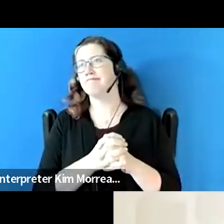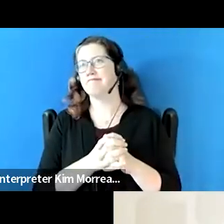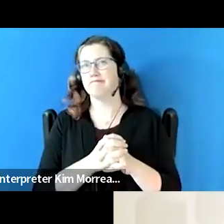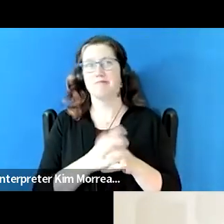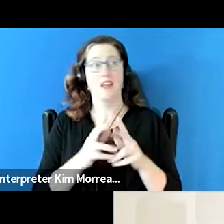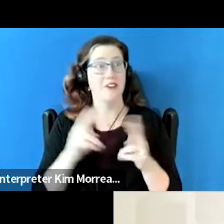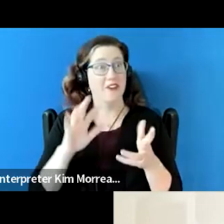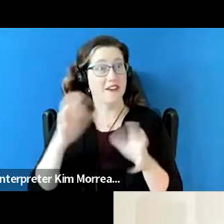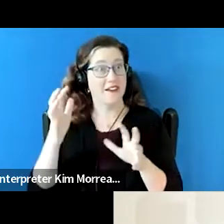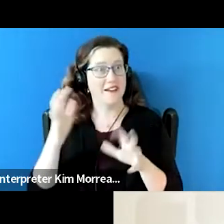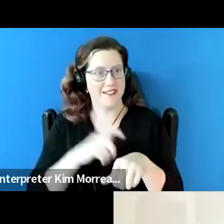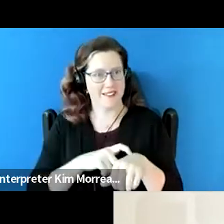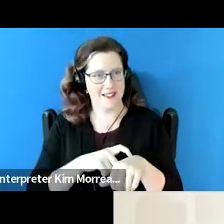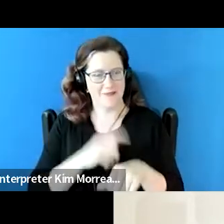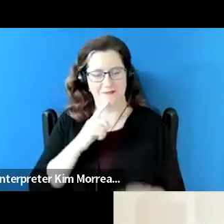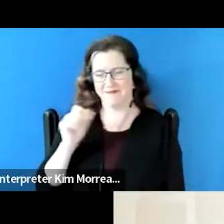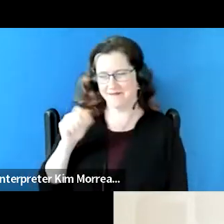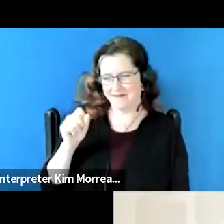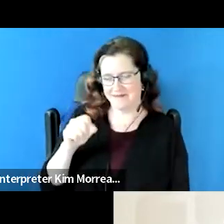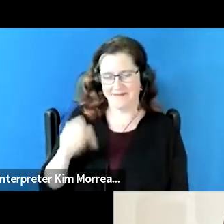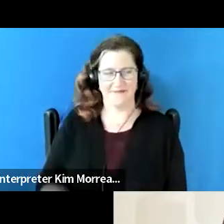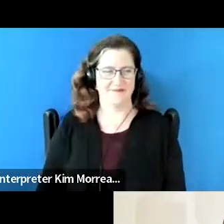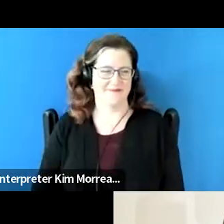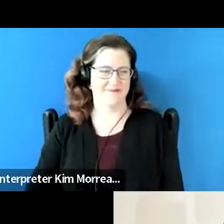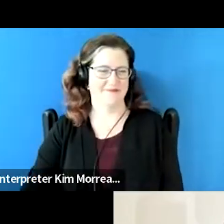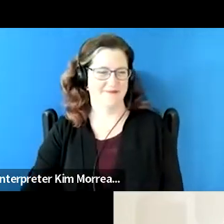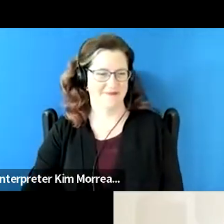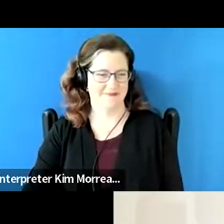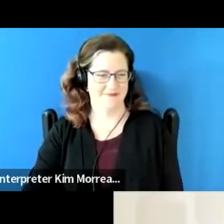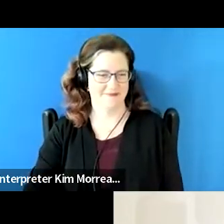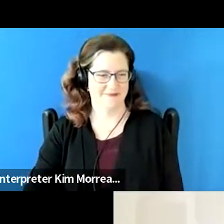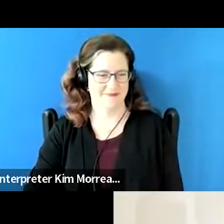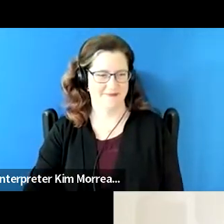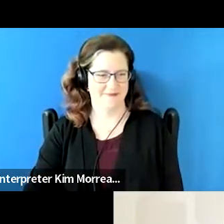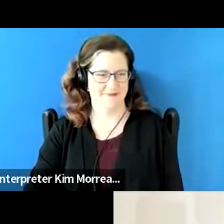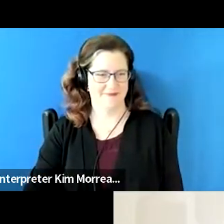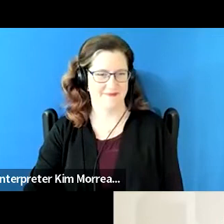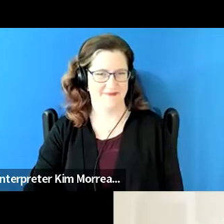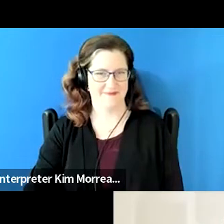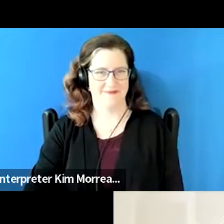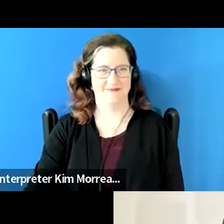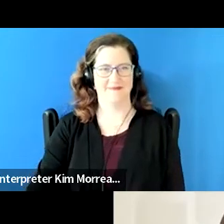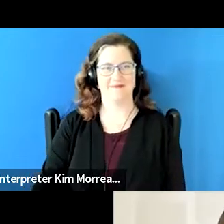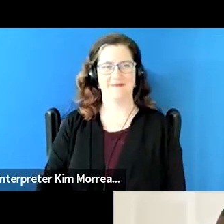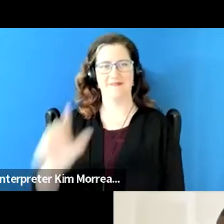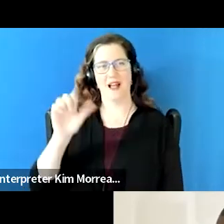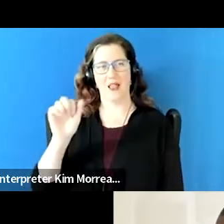Yes. At minimum time. Yeah. Yeah, and similarly I think, I think Peggy,